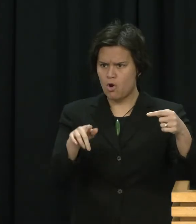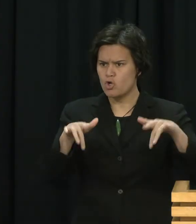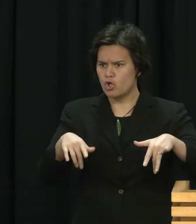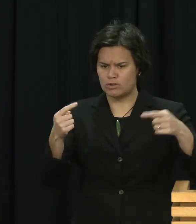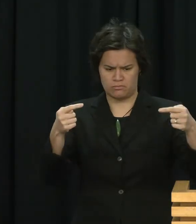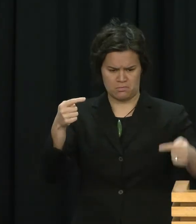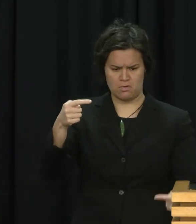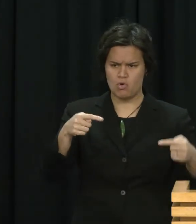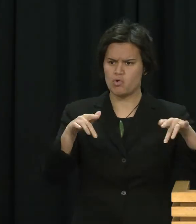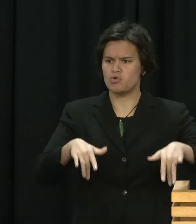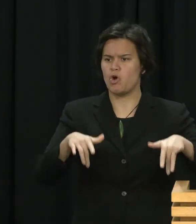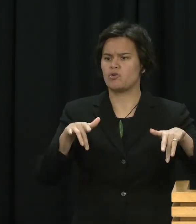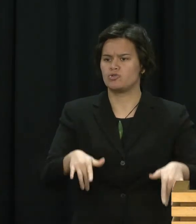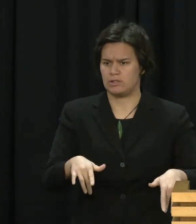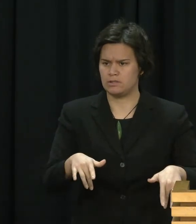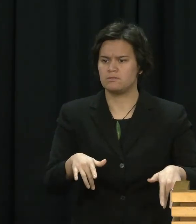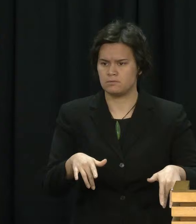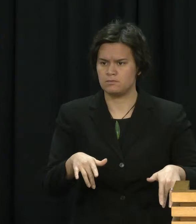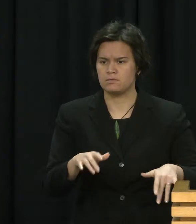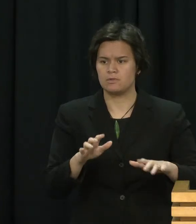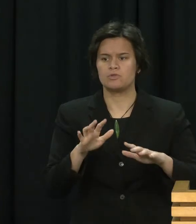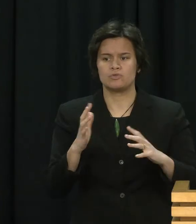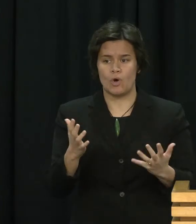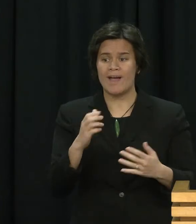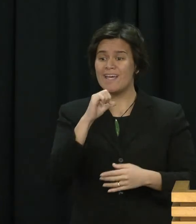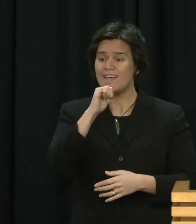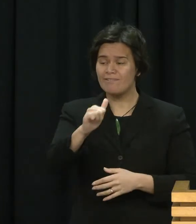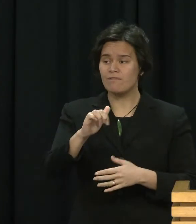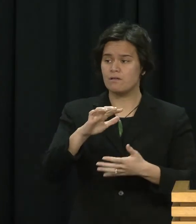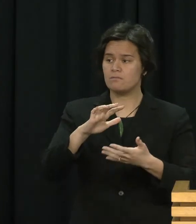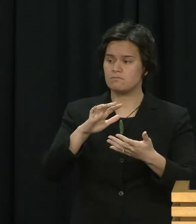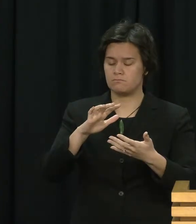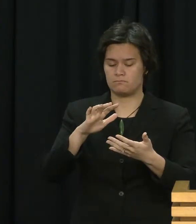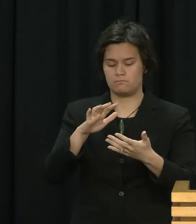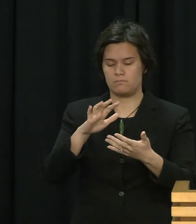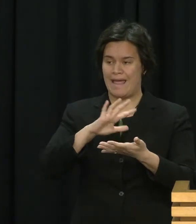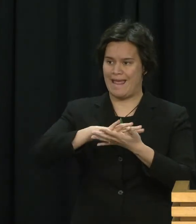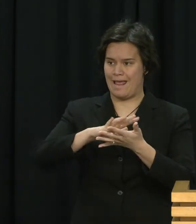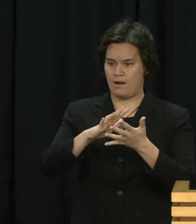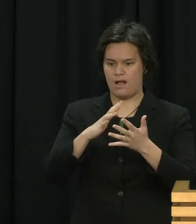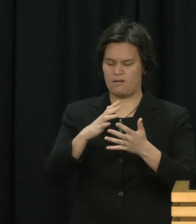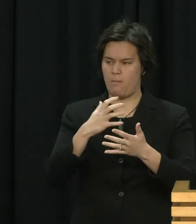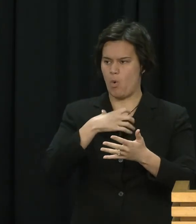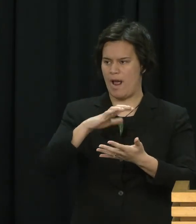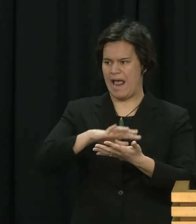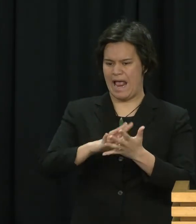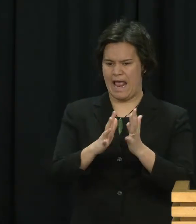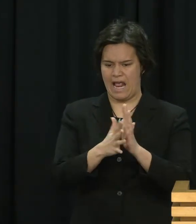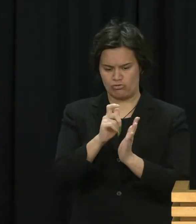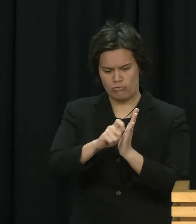the margins where we're still tidying that up, where we've found people who haven't been